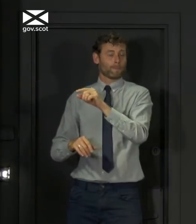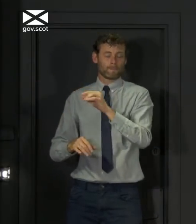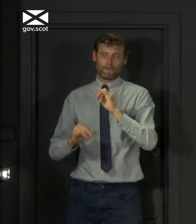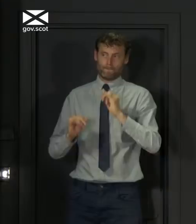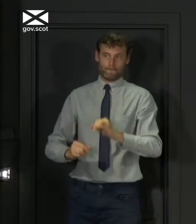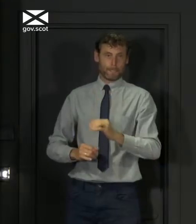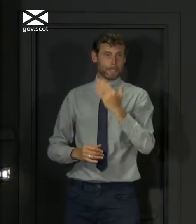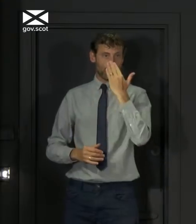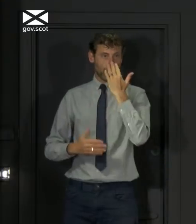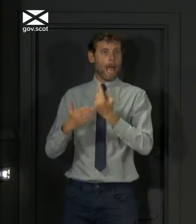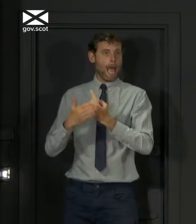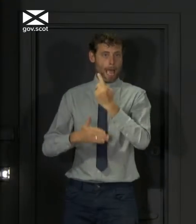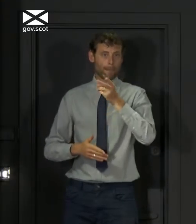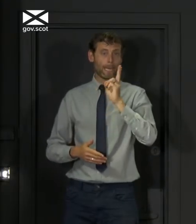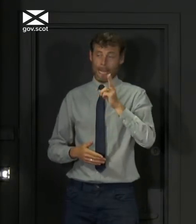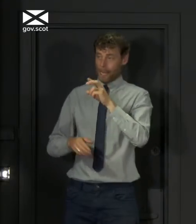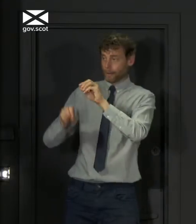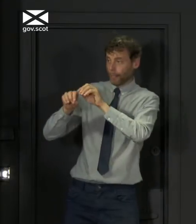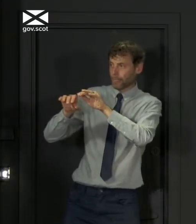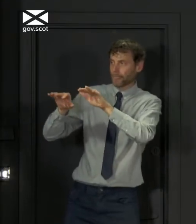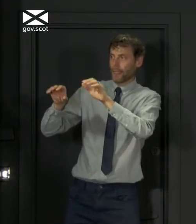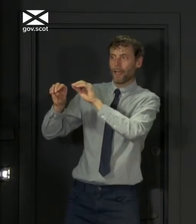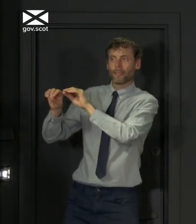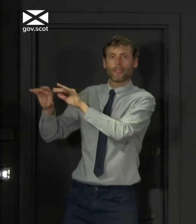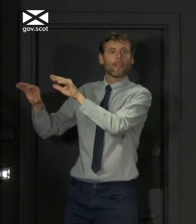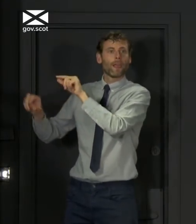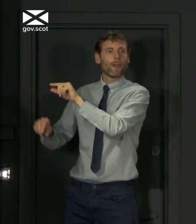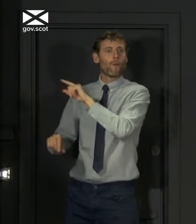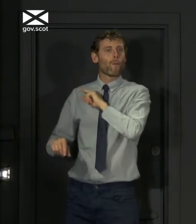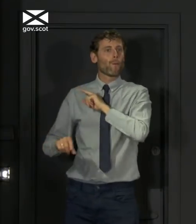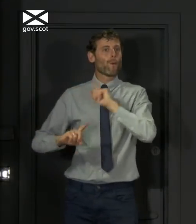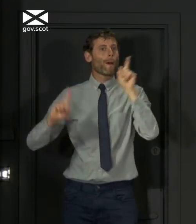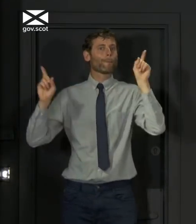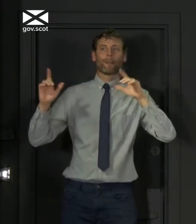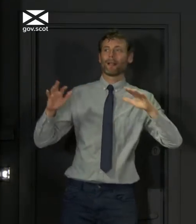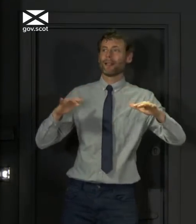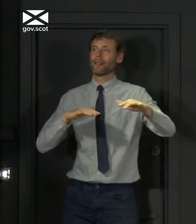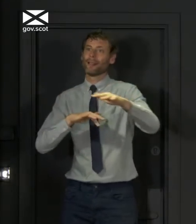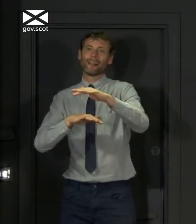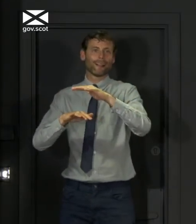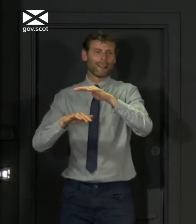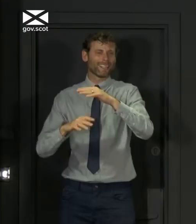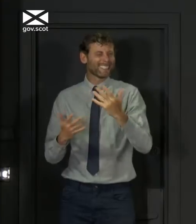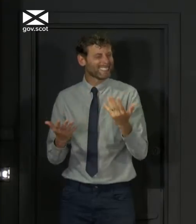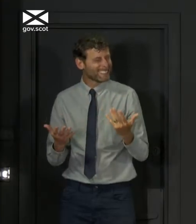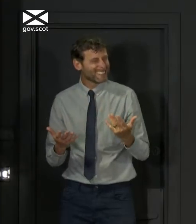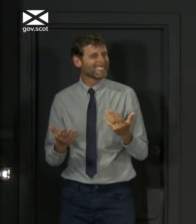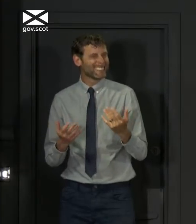again as societies and economies open up. The warning signs are all around us and we